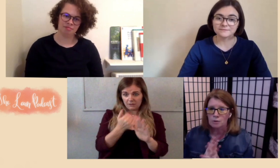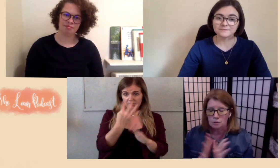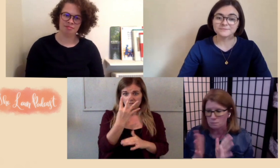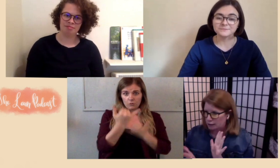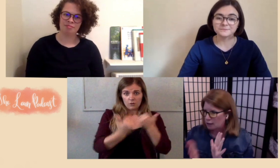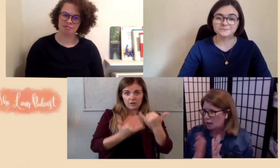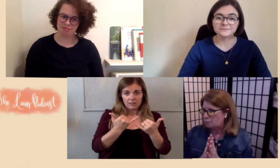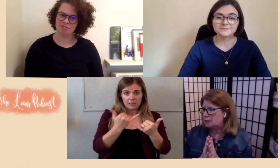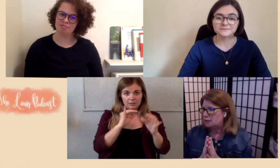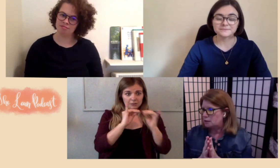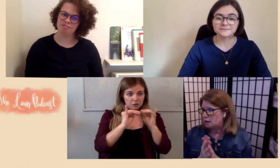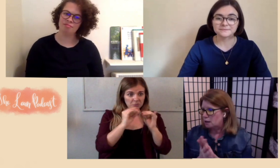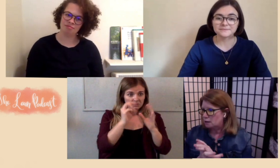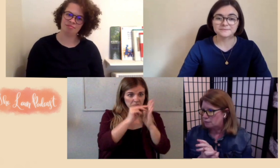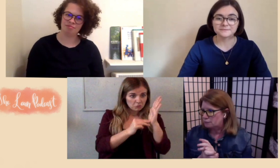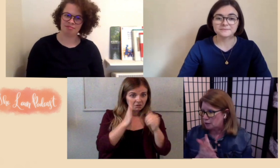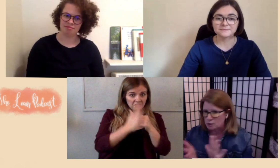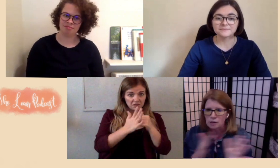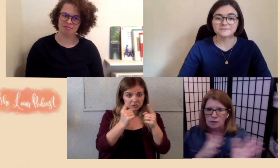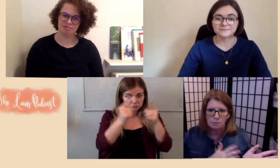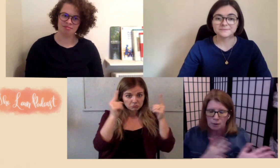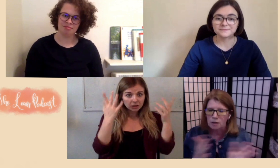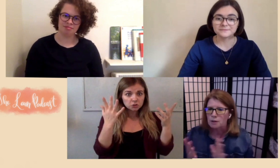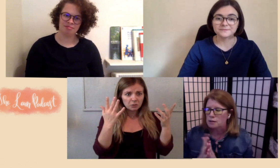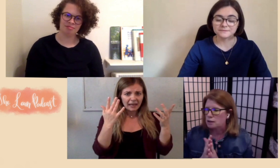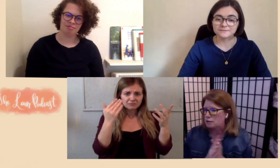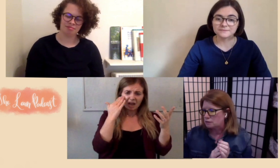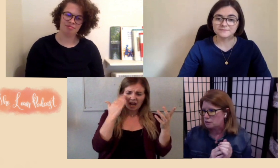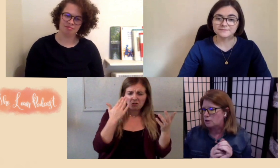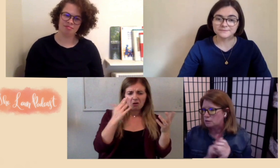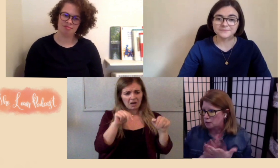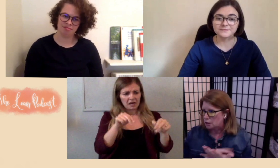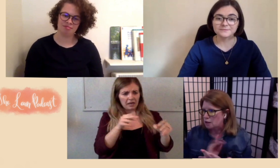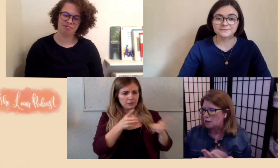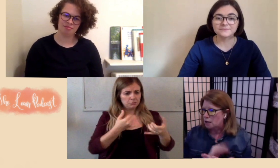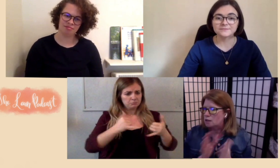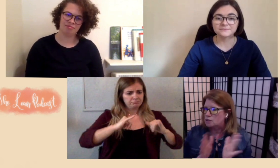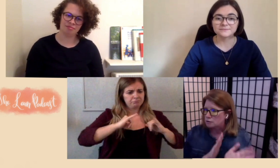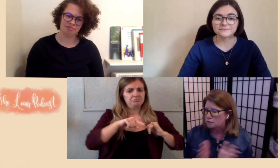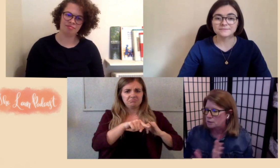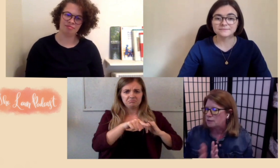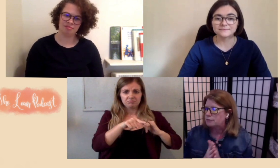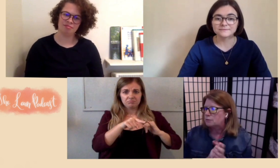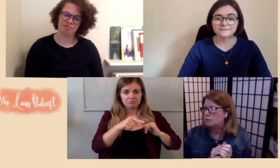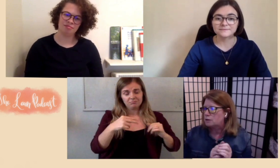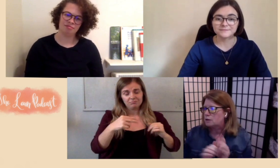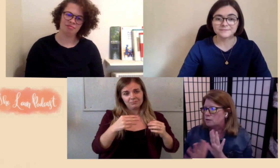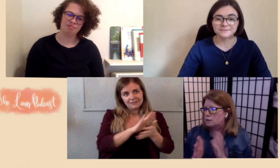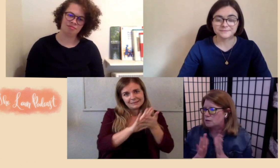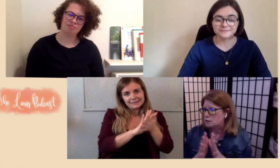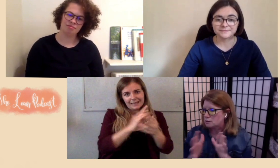or at least a portion of them, and had my ethics.